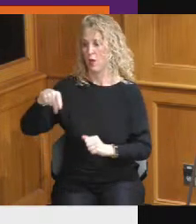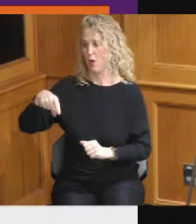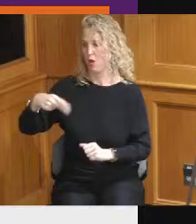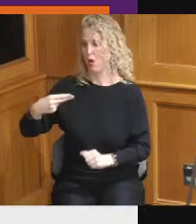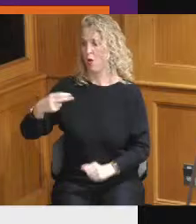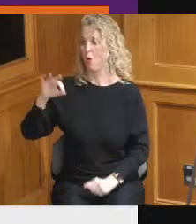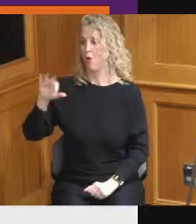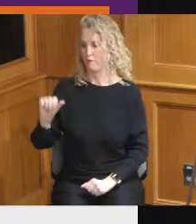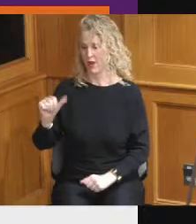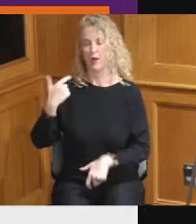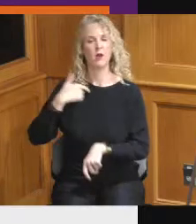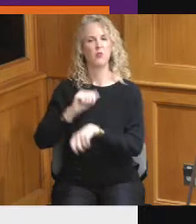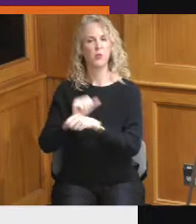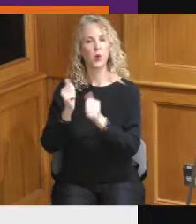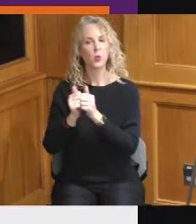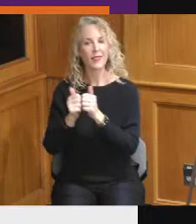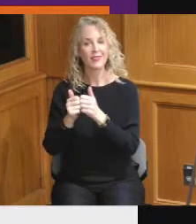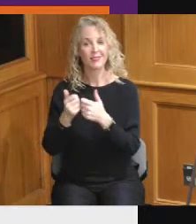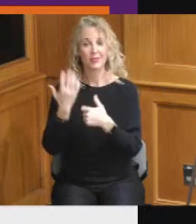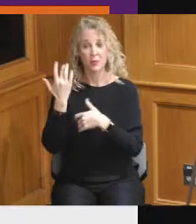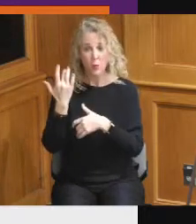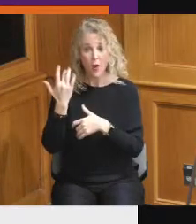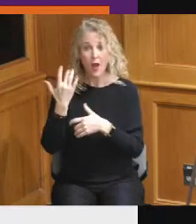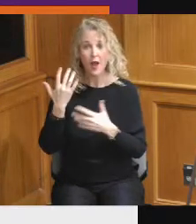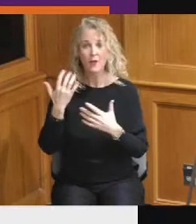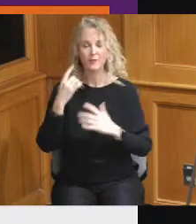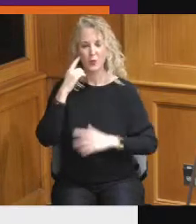conditional commitments and that will maximize the sort of Point scoring for these projects